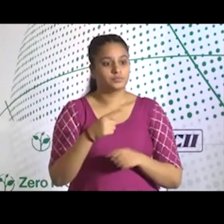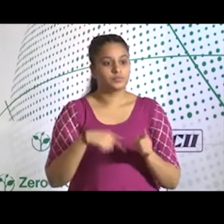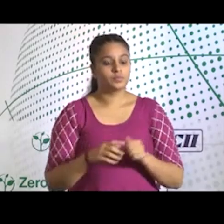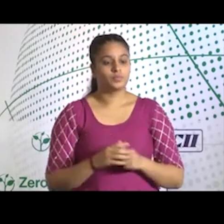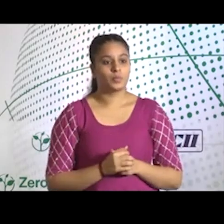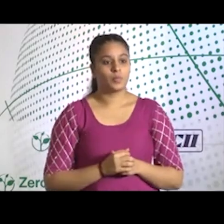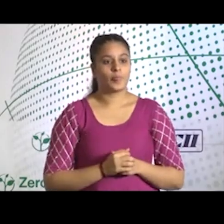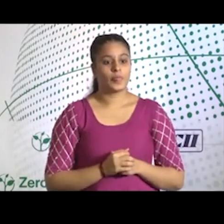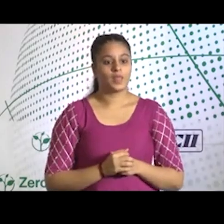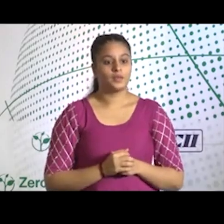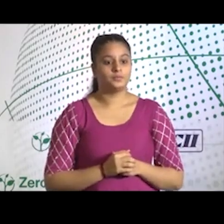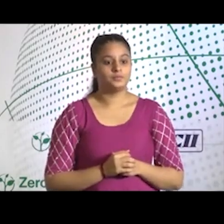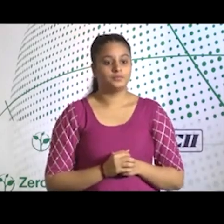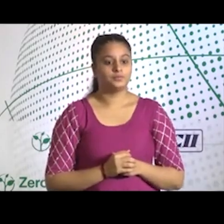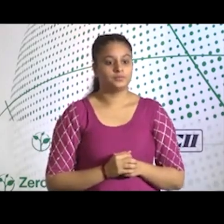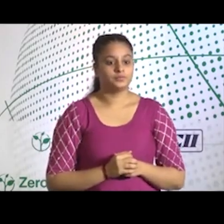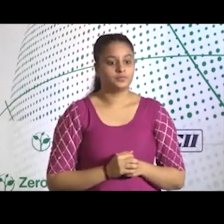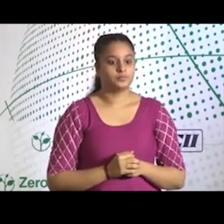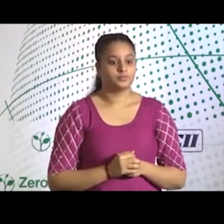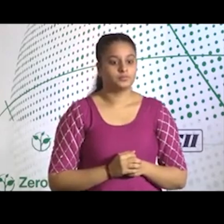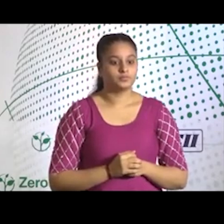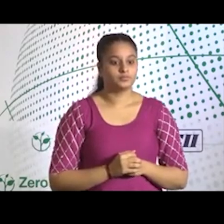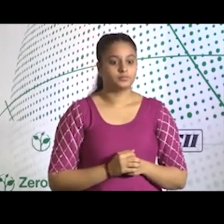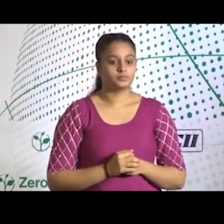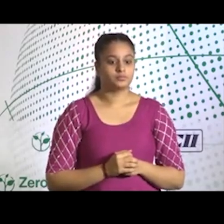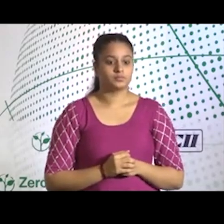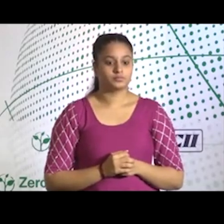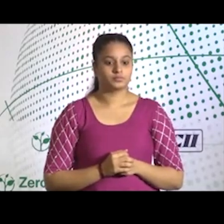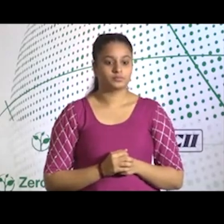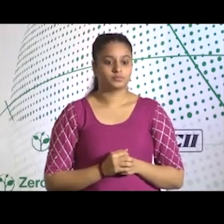Human Resources, Wipro, to lead us through a conversation